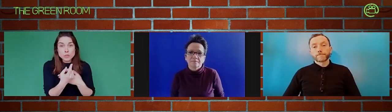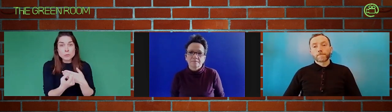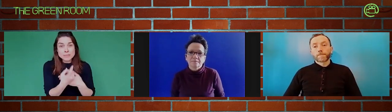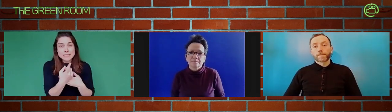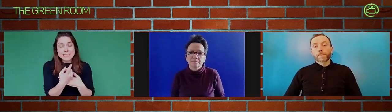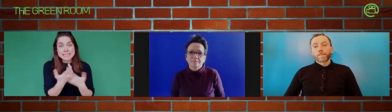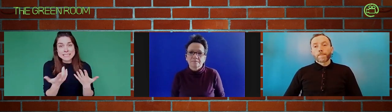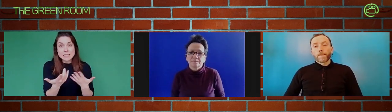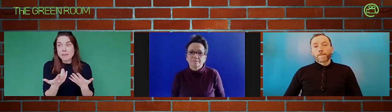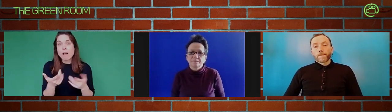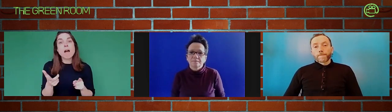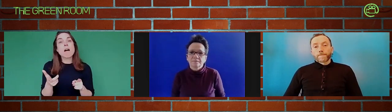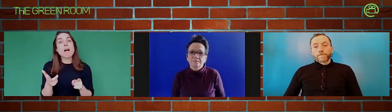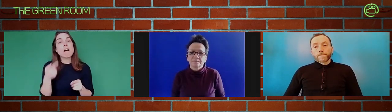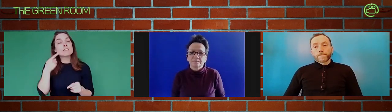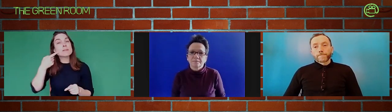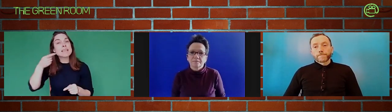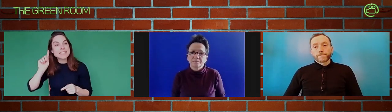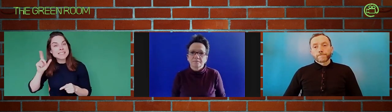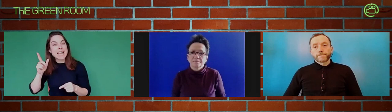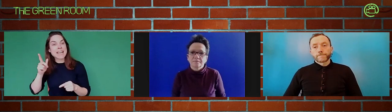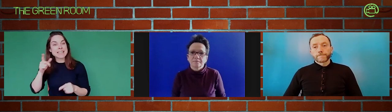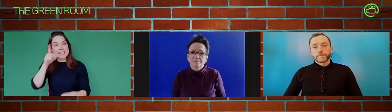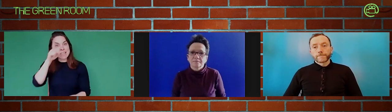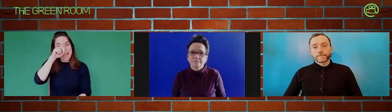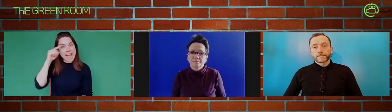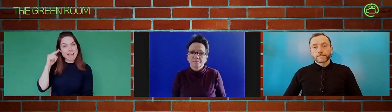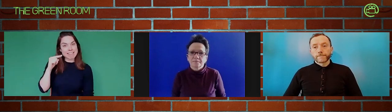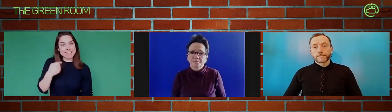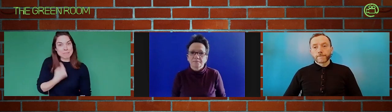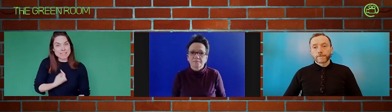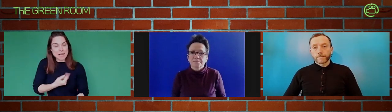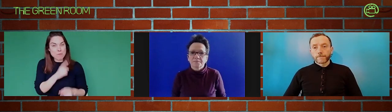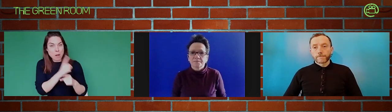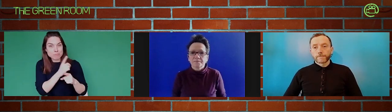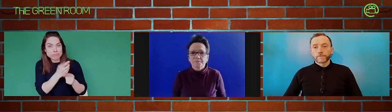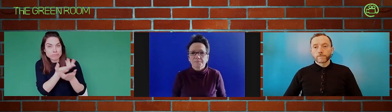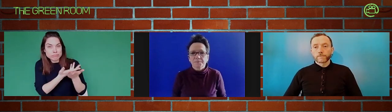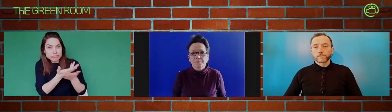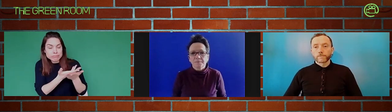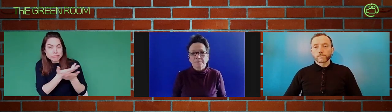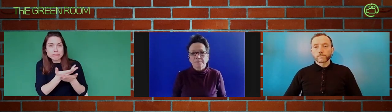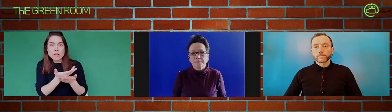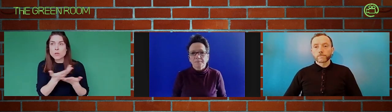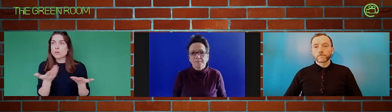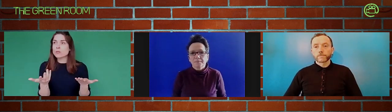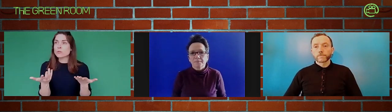Harri about normalising and therefore, you know, having children